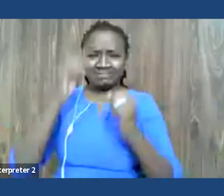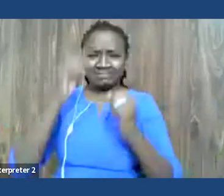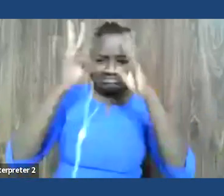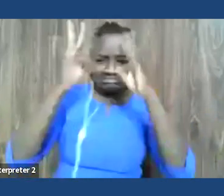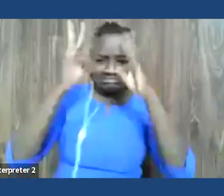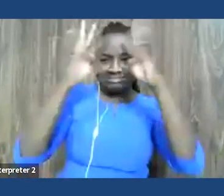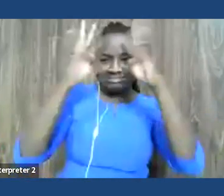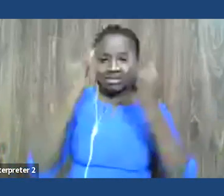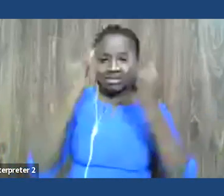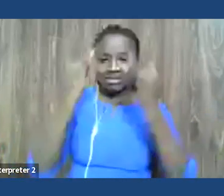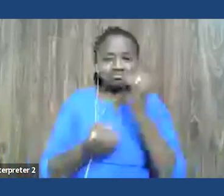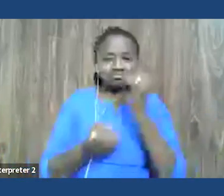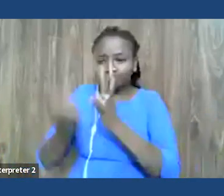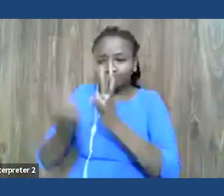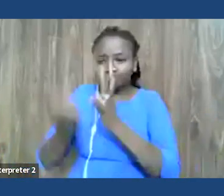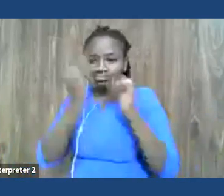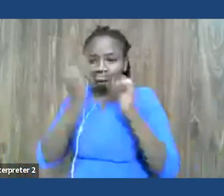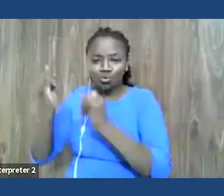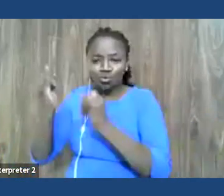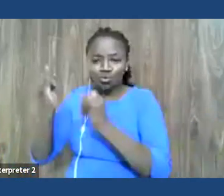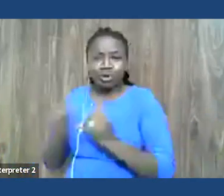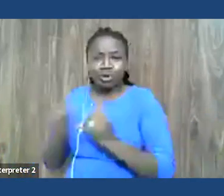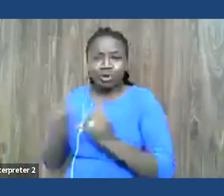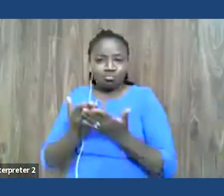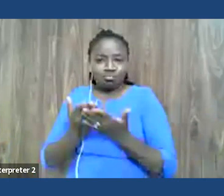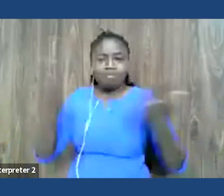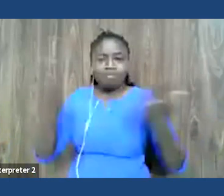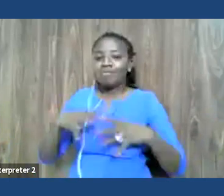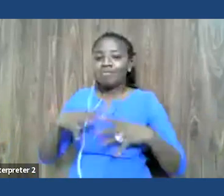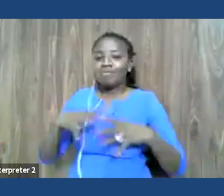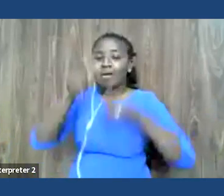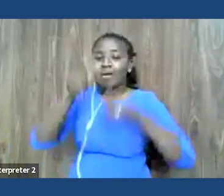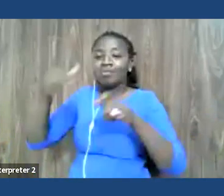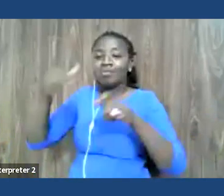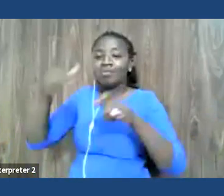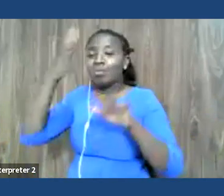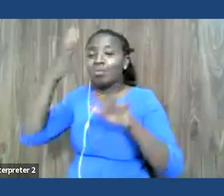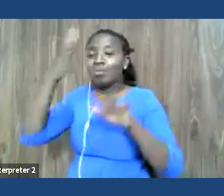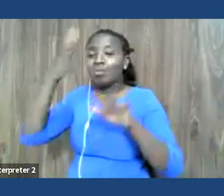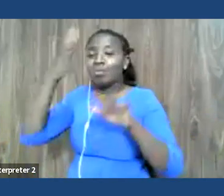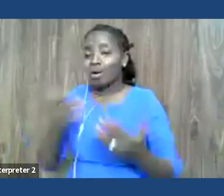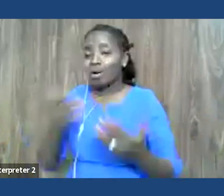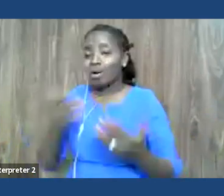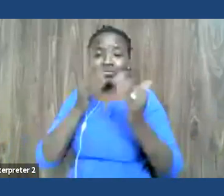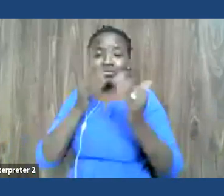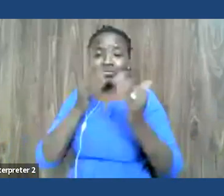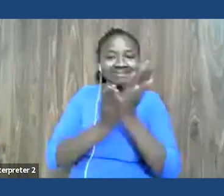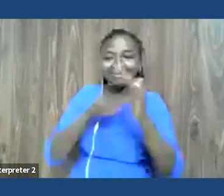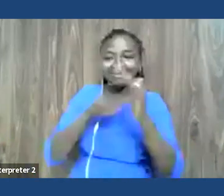how do people know which tools, offerings, and services are useful for them?